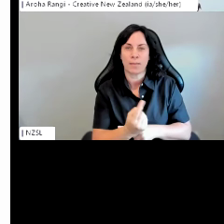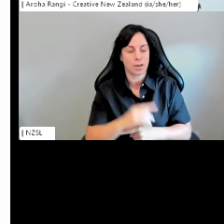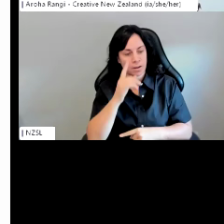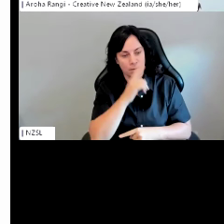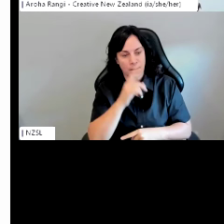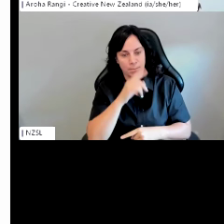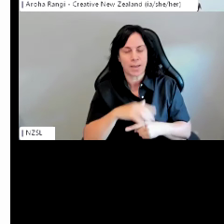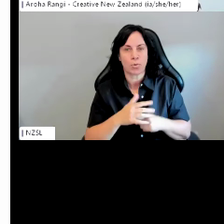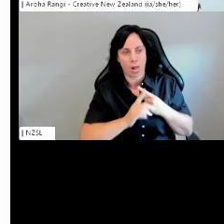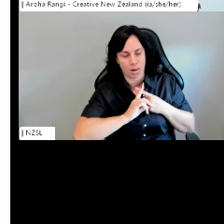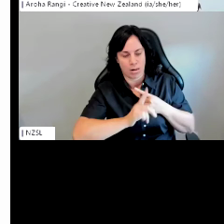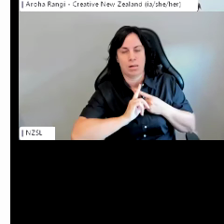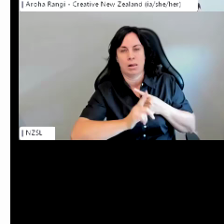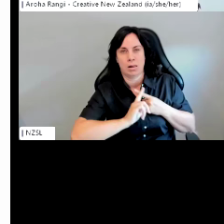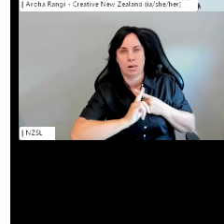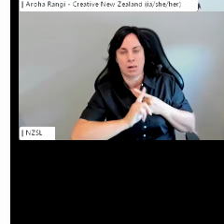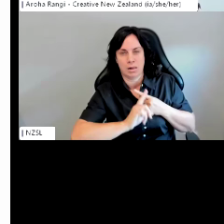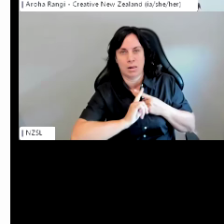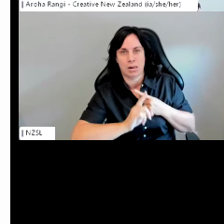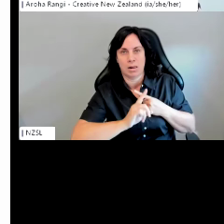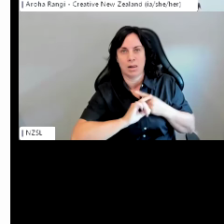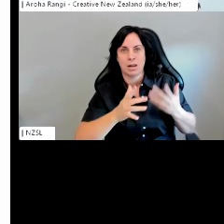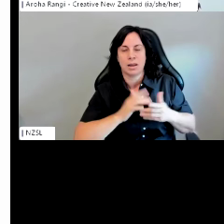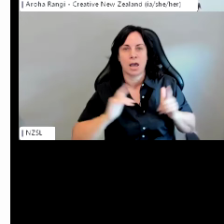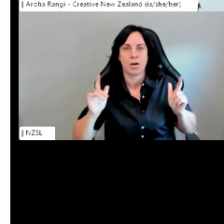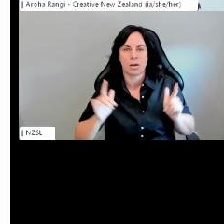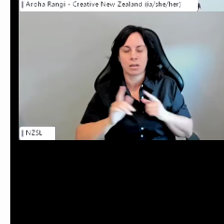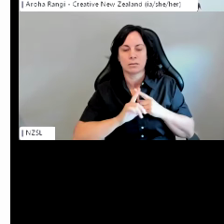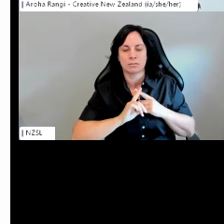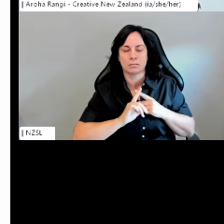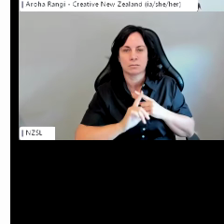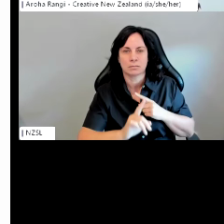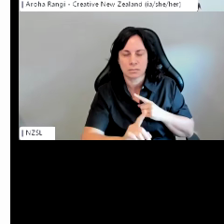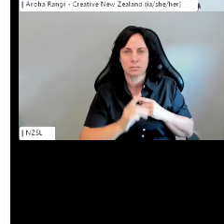gas of frequency. And it's not that they're not in the market. It's not they're not interested.